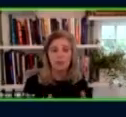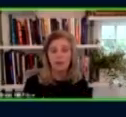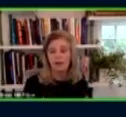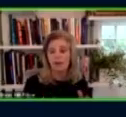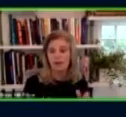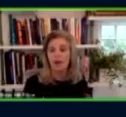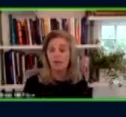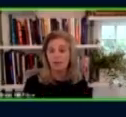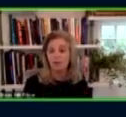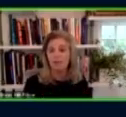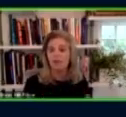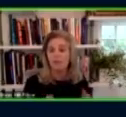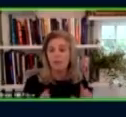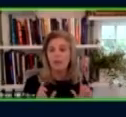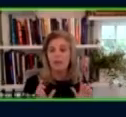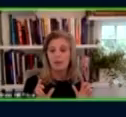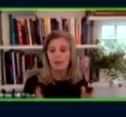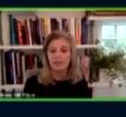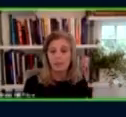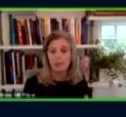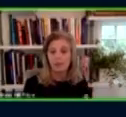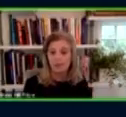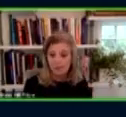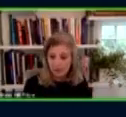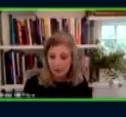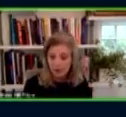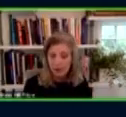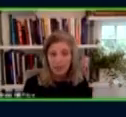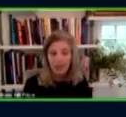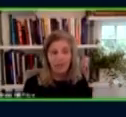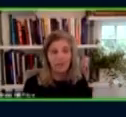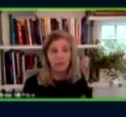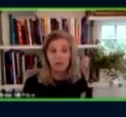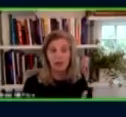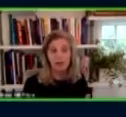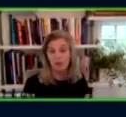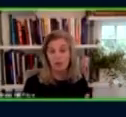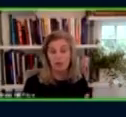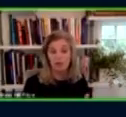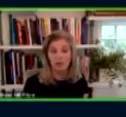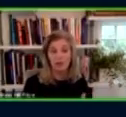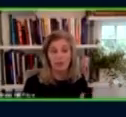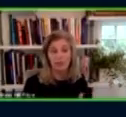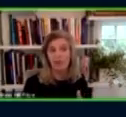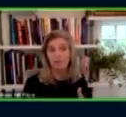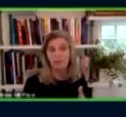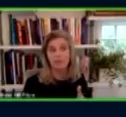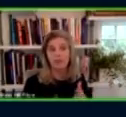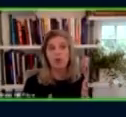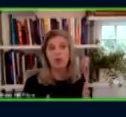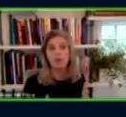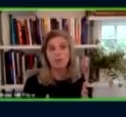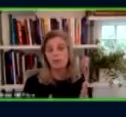REDEFINE THE OTHER AND PUT THE OTHER IN A SEPARATE SPHERE AND CERTAINLY OTHER CULTURES HAVE HAD--THEY HAVE TERMS FOR